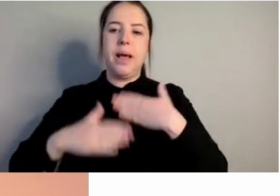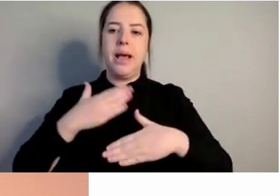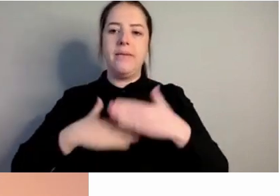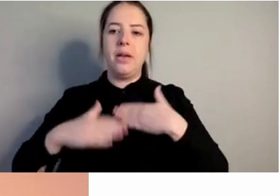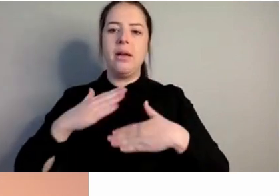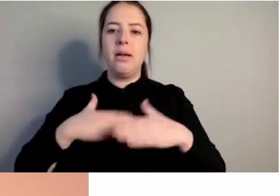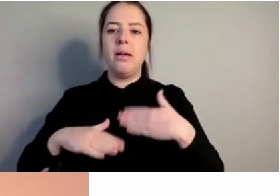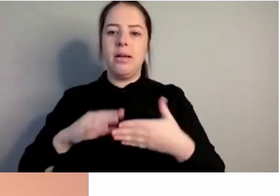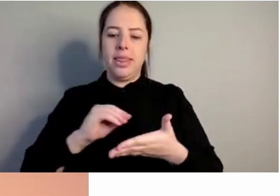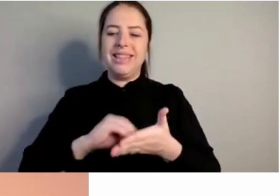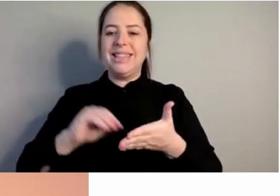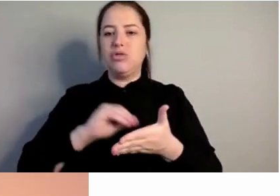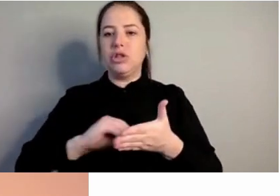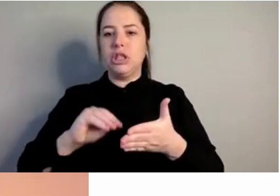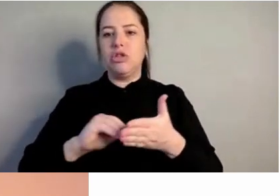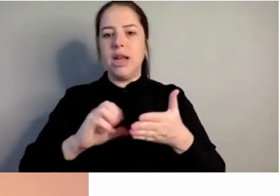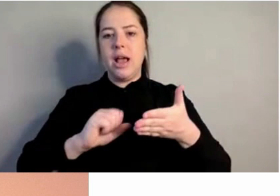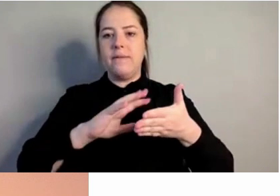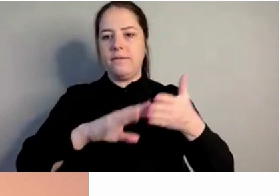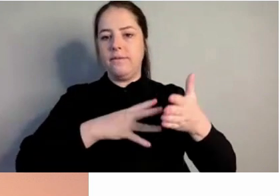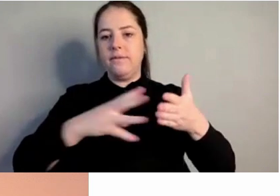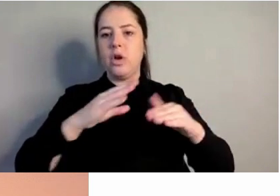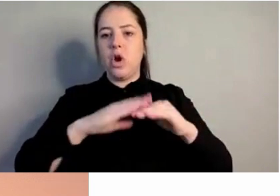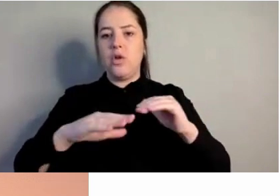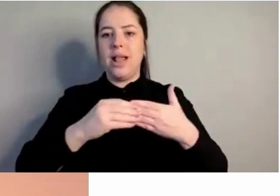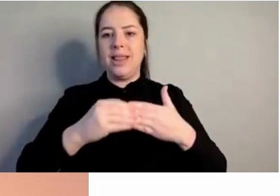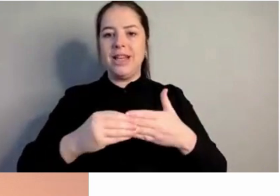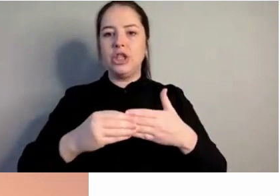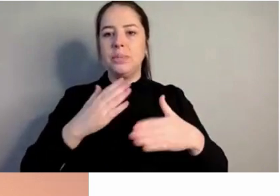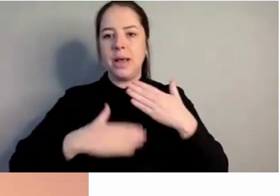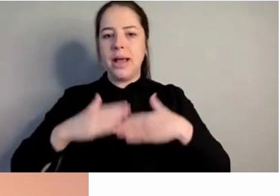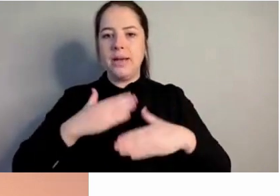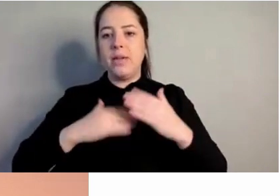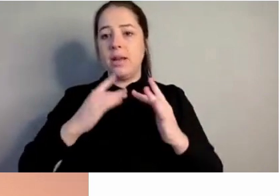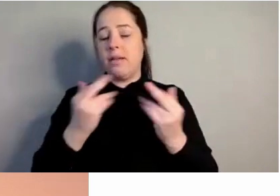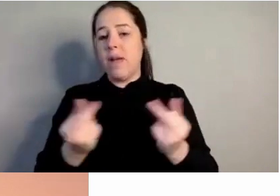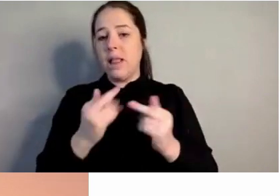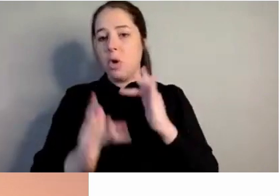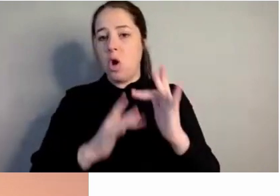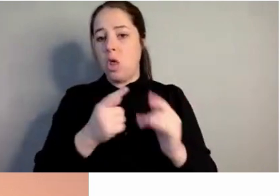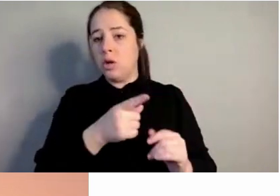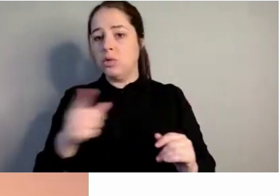a Charter of Leadership Behaviours, which again is available online, and I'd encourage you to have a look at that.